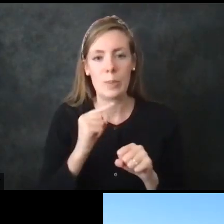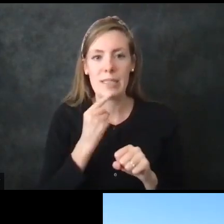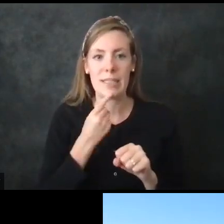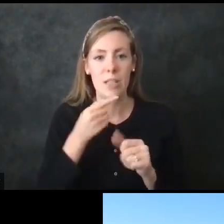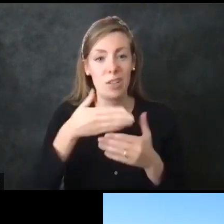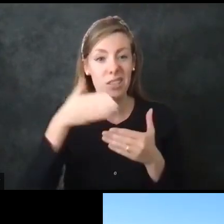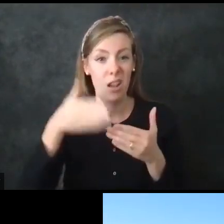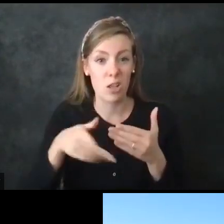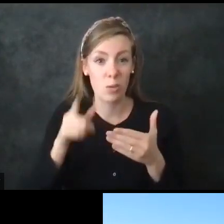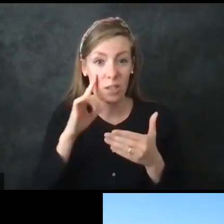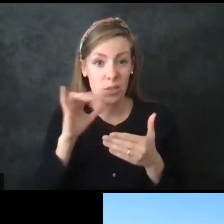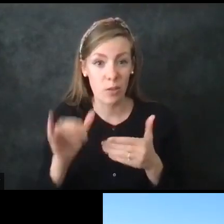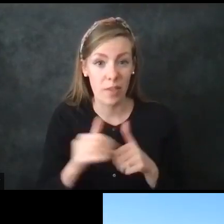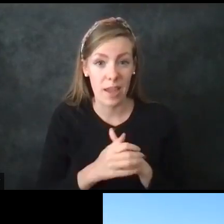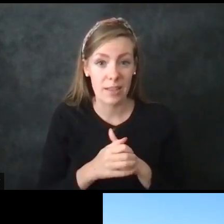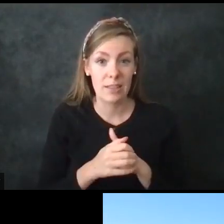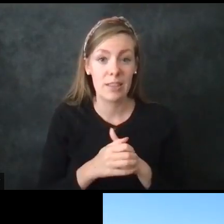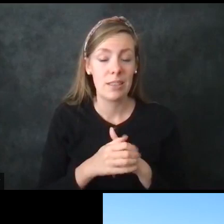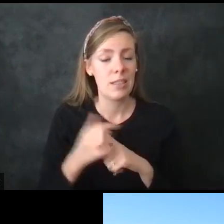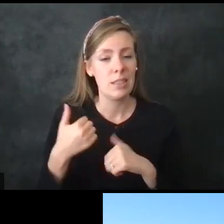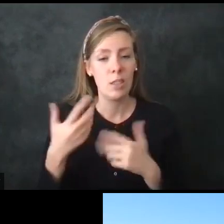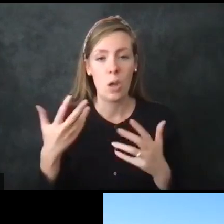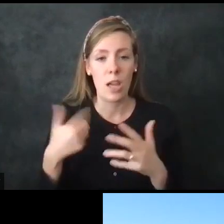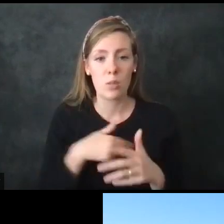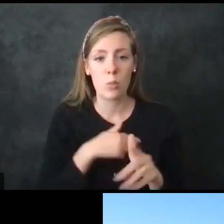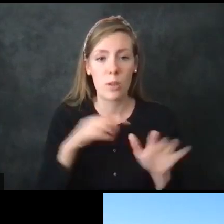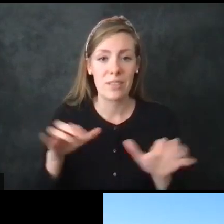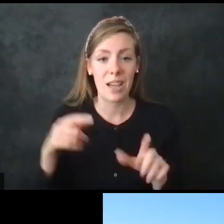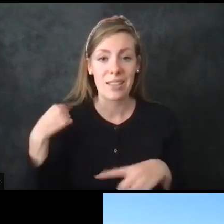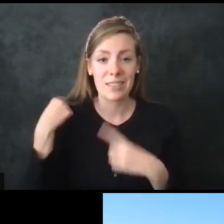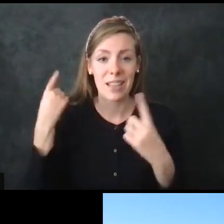As we have done since the beginning of this pandemic, we will continue to market